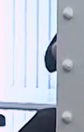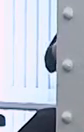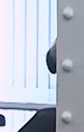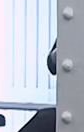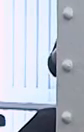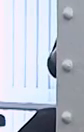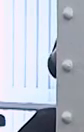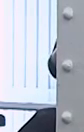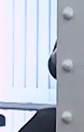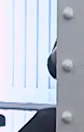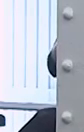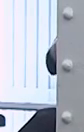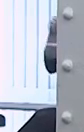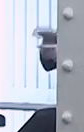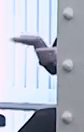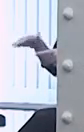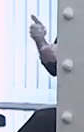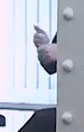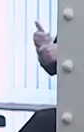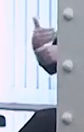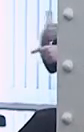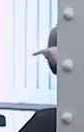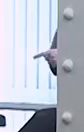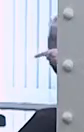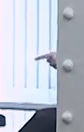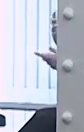and a child who does who fits in nowhere.